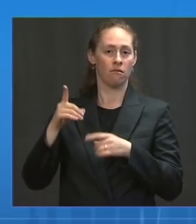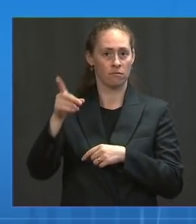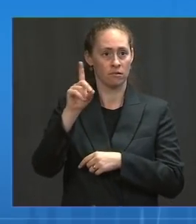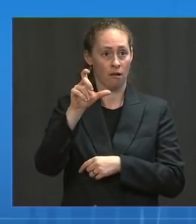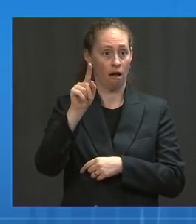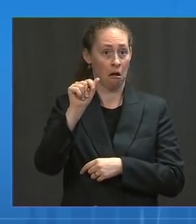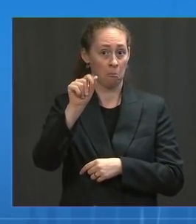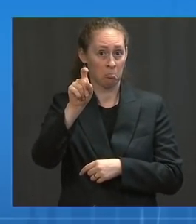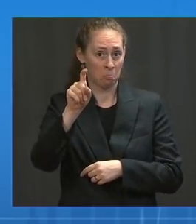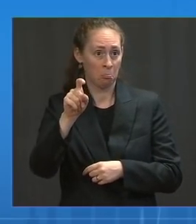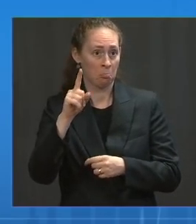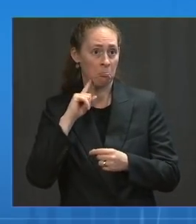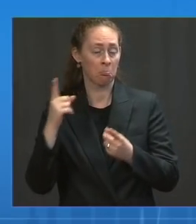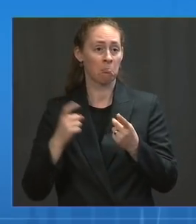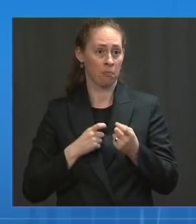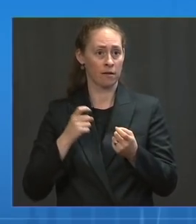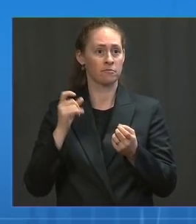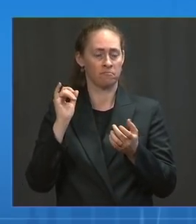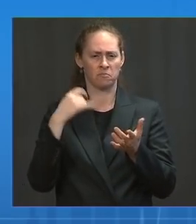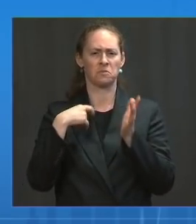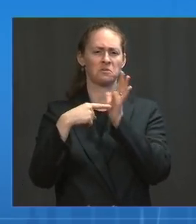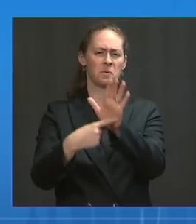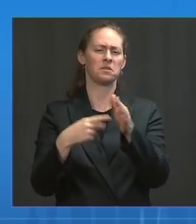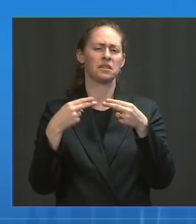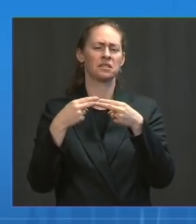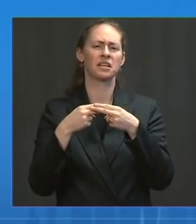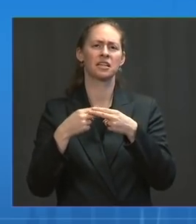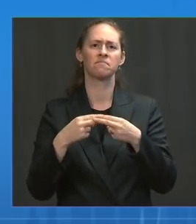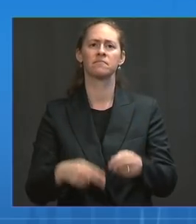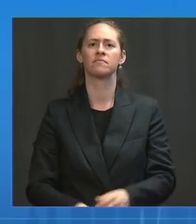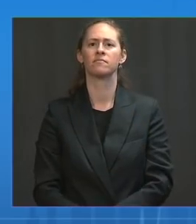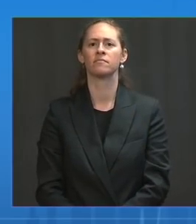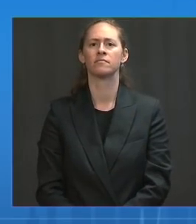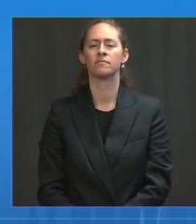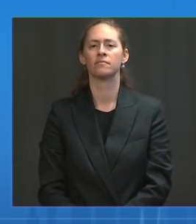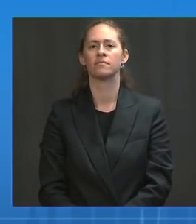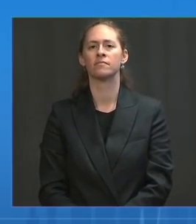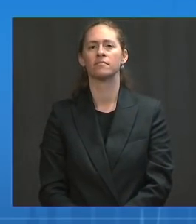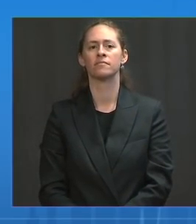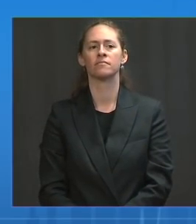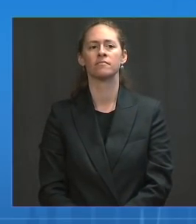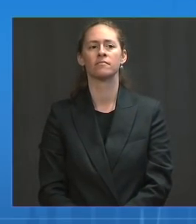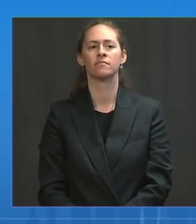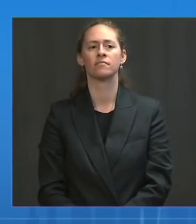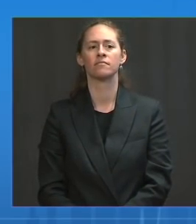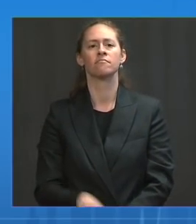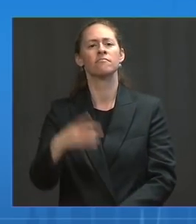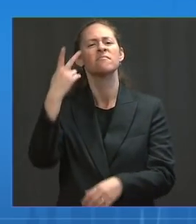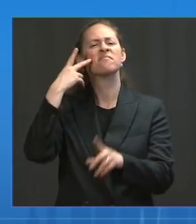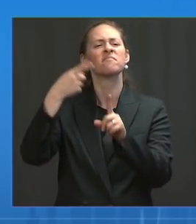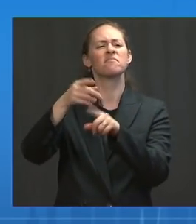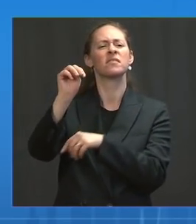If I could have the first slide. First, let's take a look at the mRNA vaccines, which are two out of the three vaccines